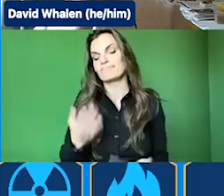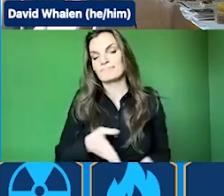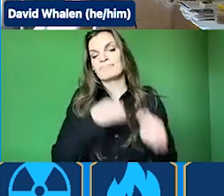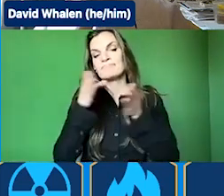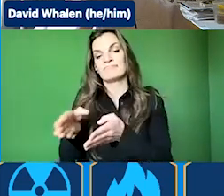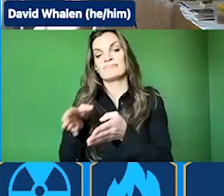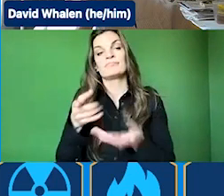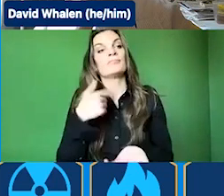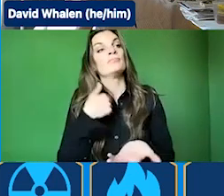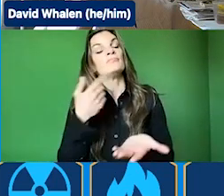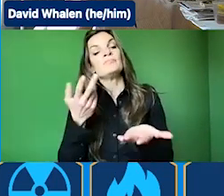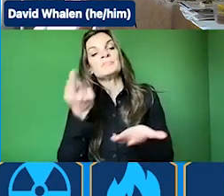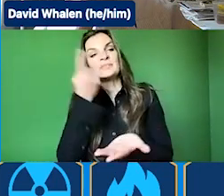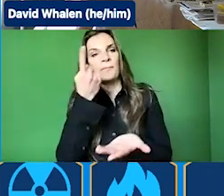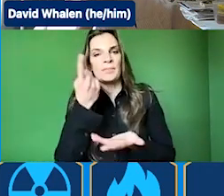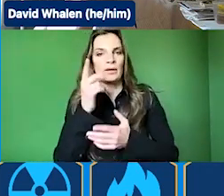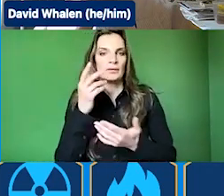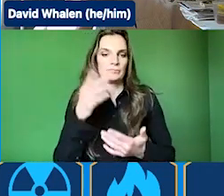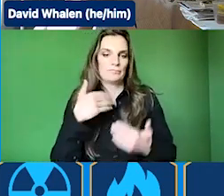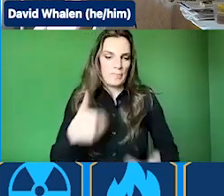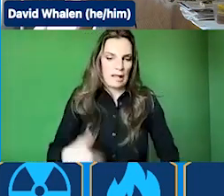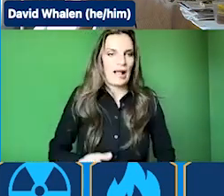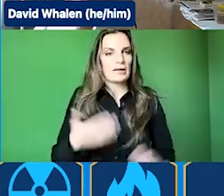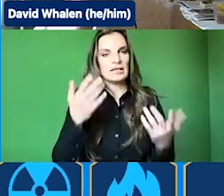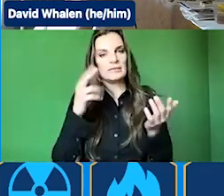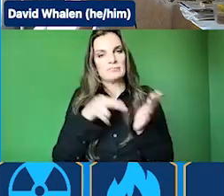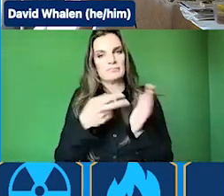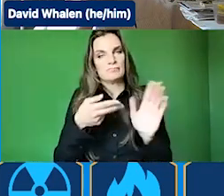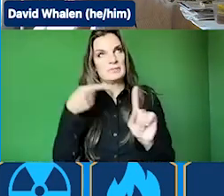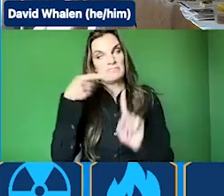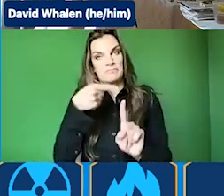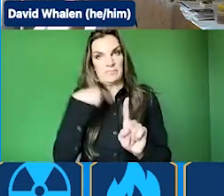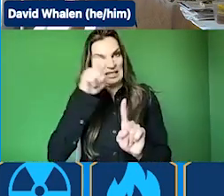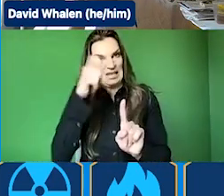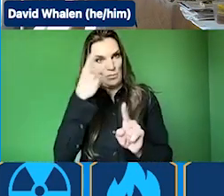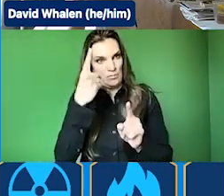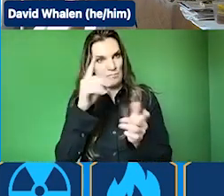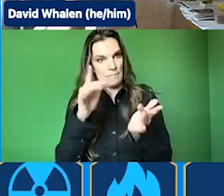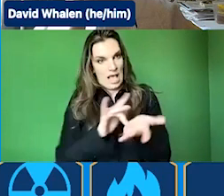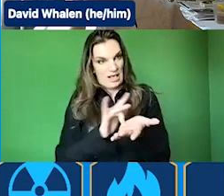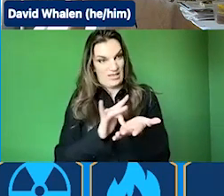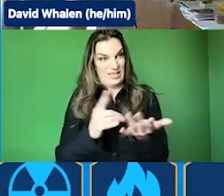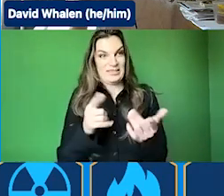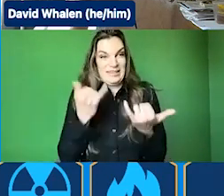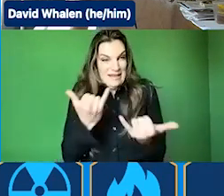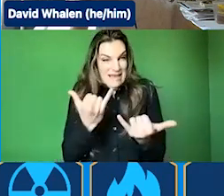not medically indicated or beneficial for the patient. It's just not medically necessary right then. But there